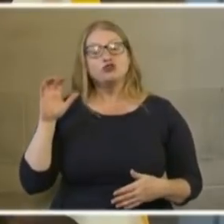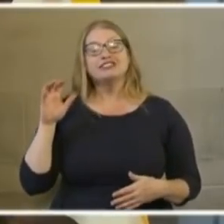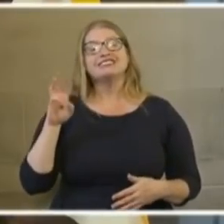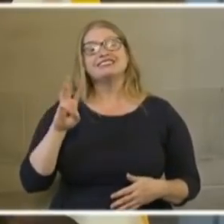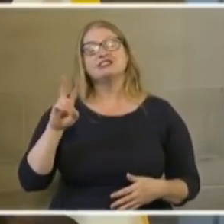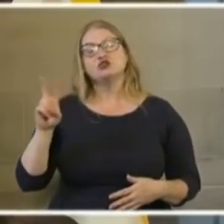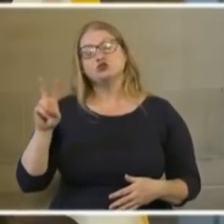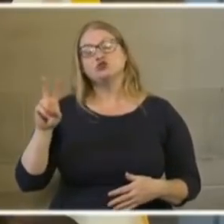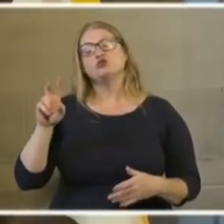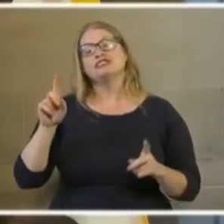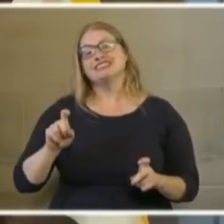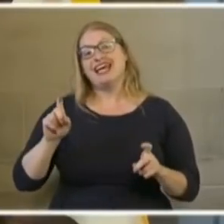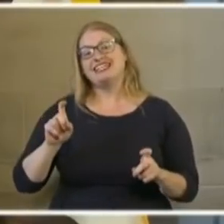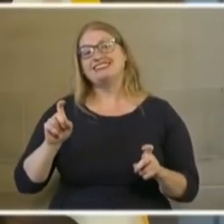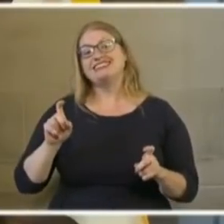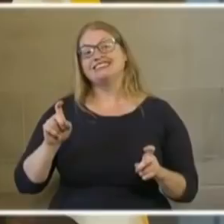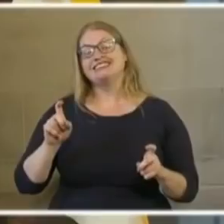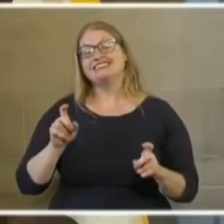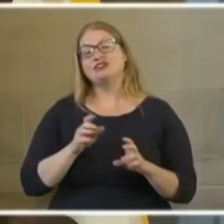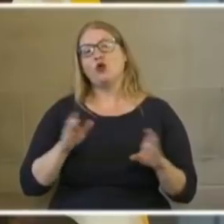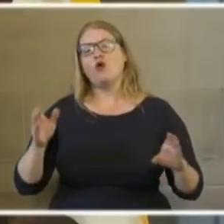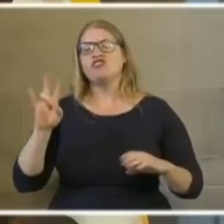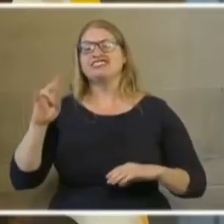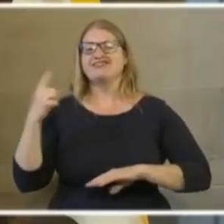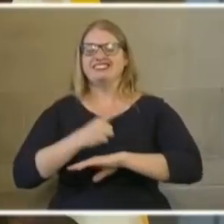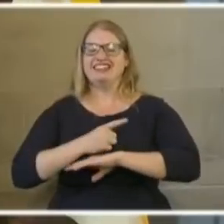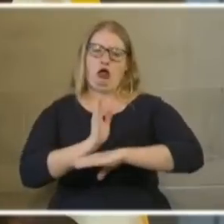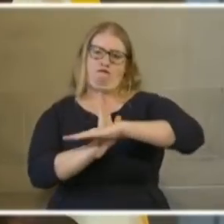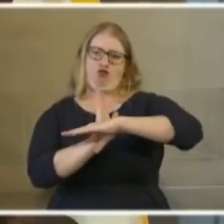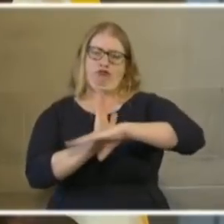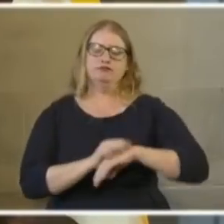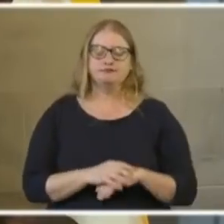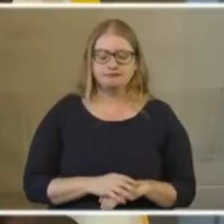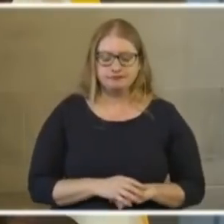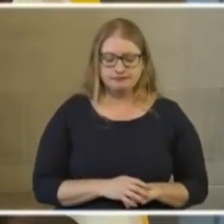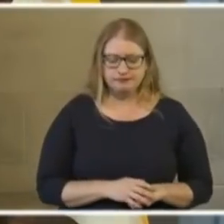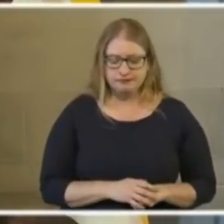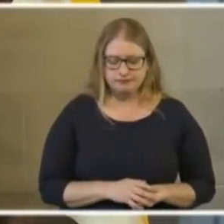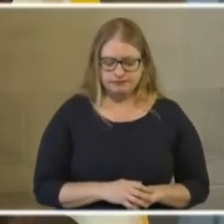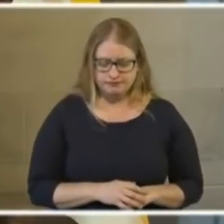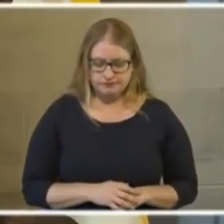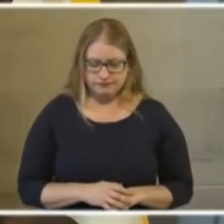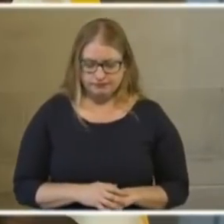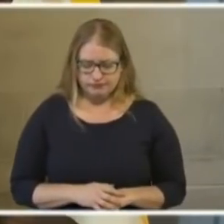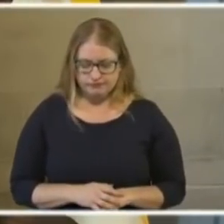TESTING AND WE ARE CURRENTLY CONDUCTING AN AVERAGE OF 1762